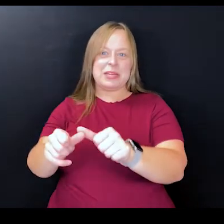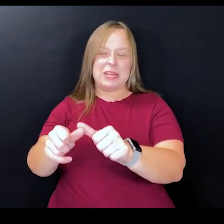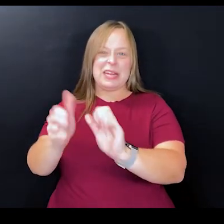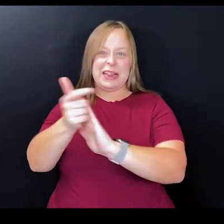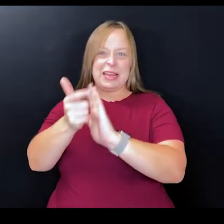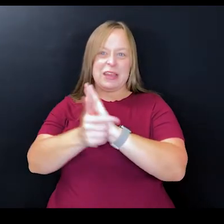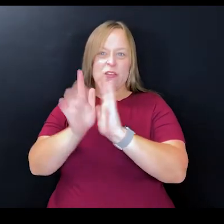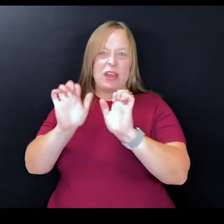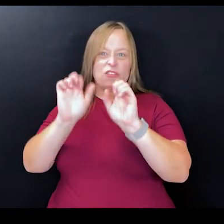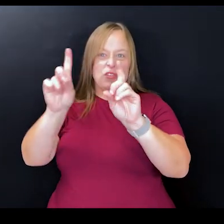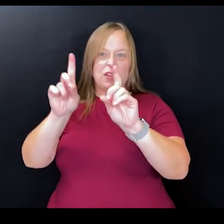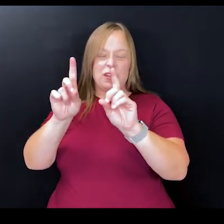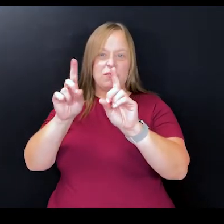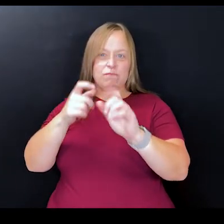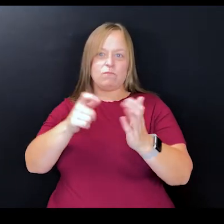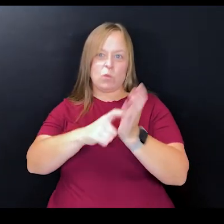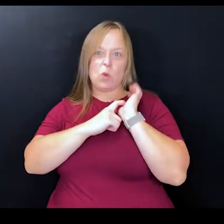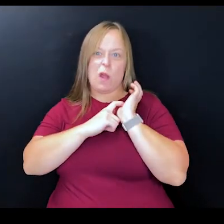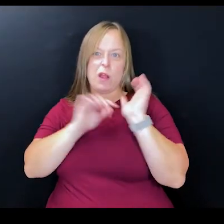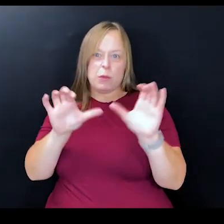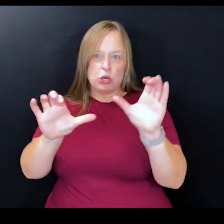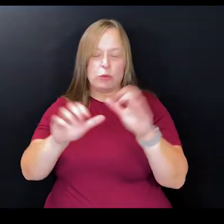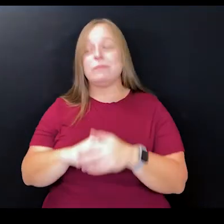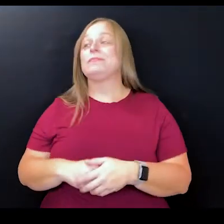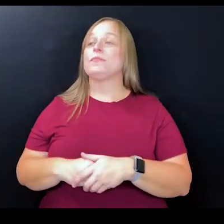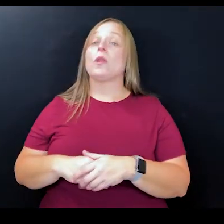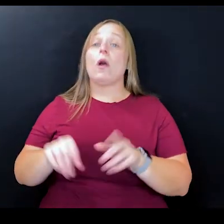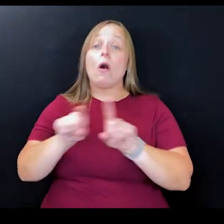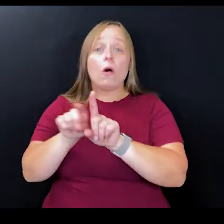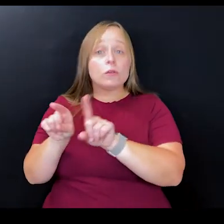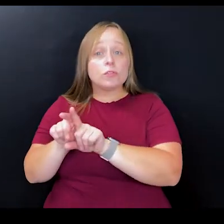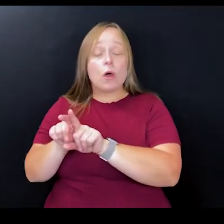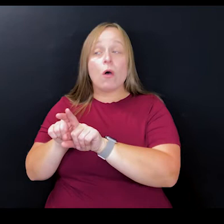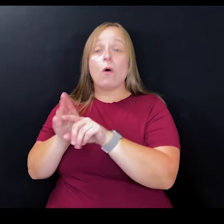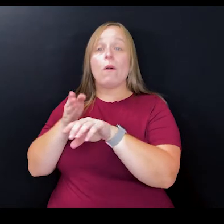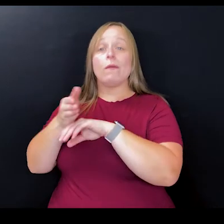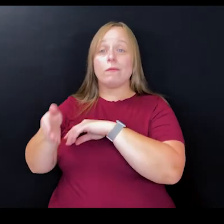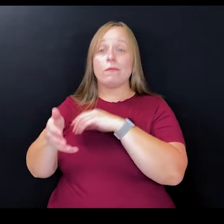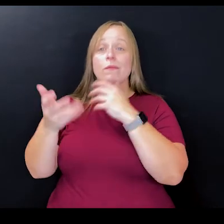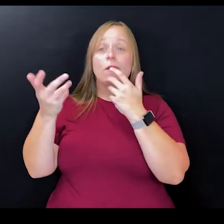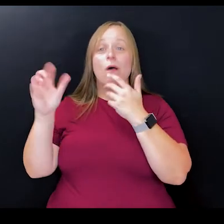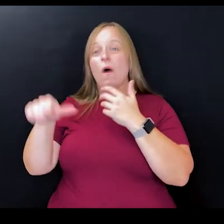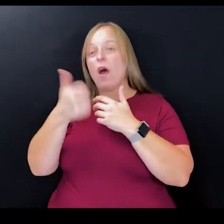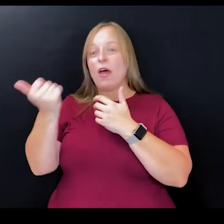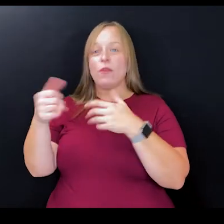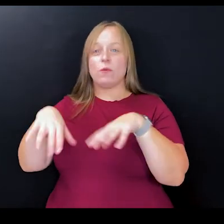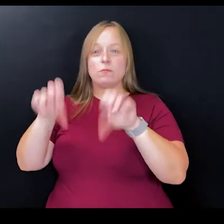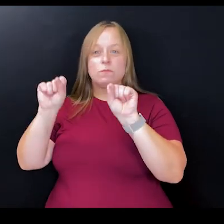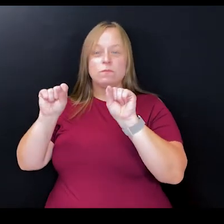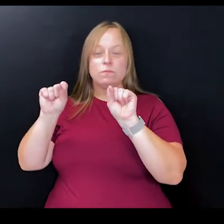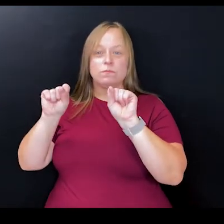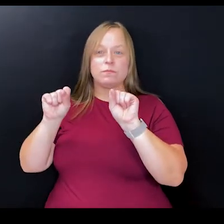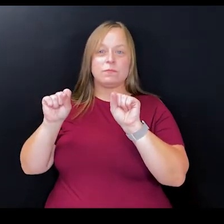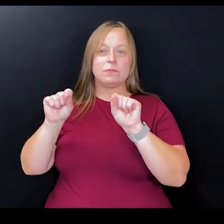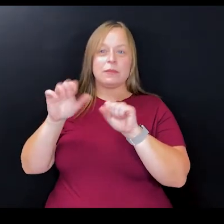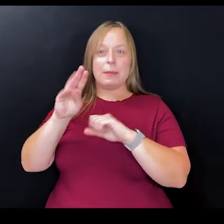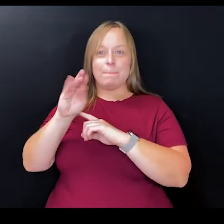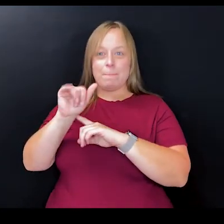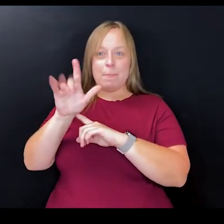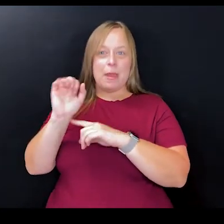legal education obligation. Also, host organizations must provide malpractice insurance